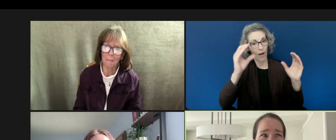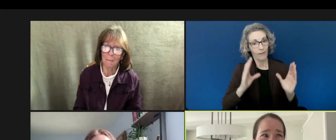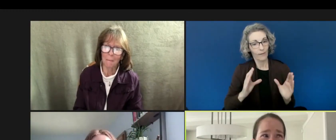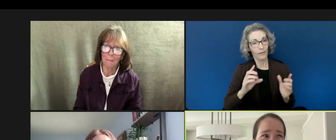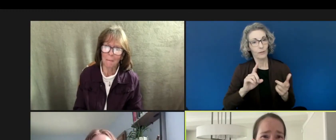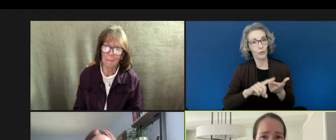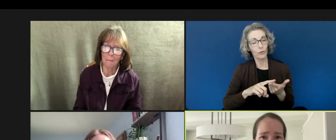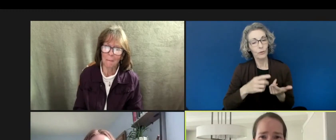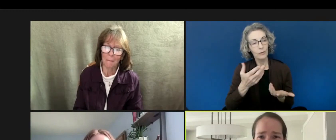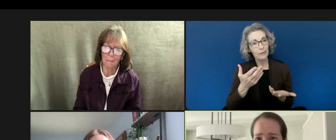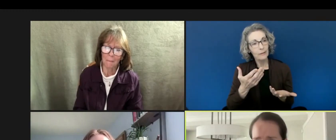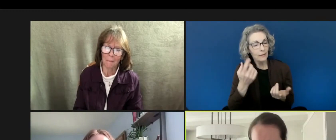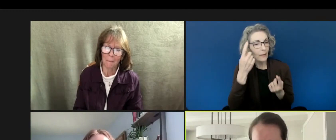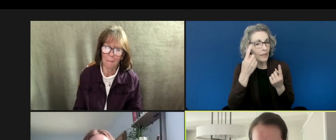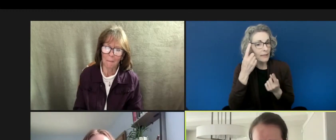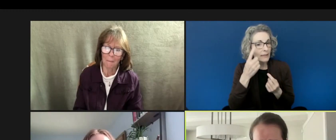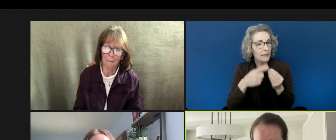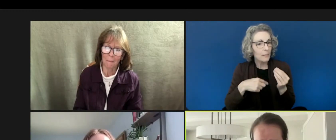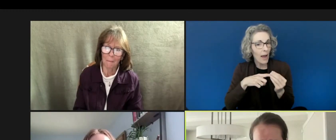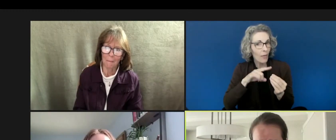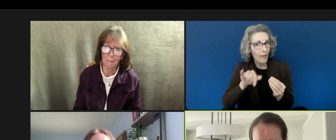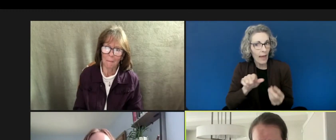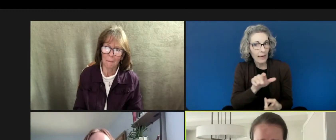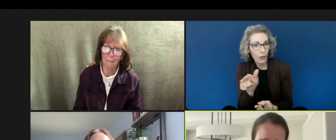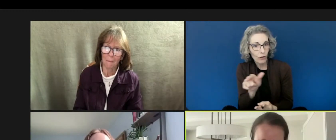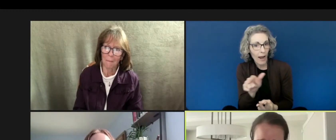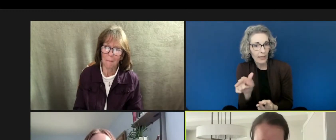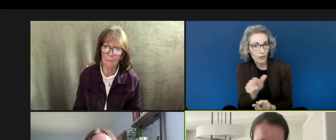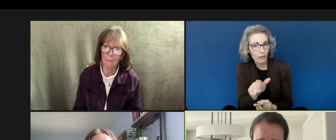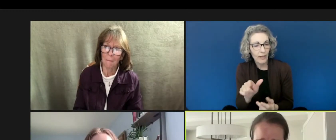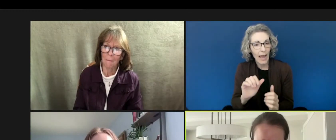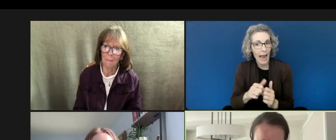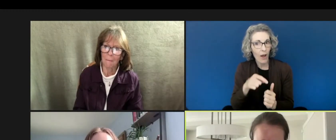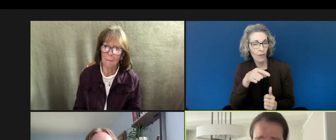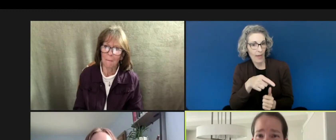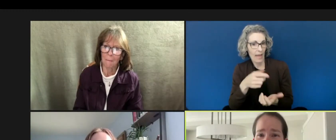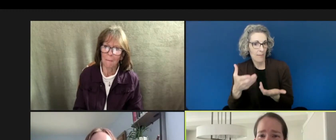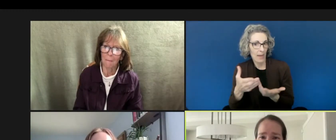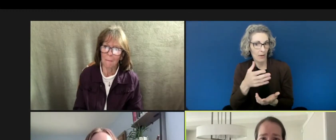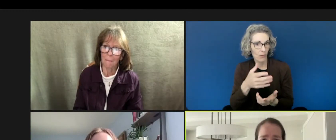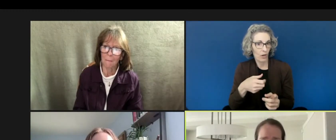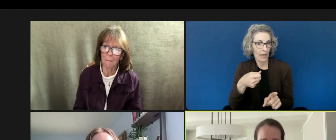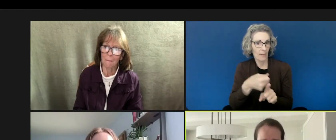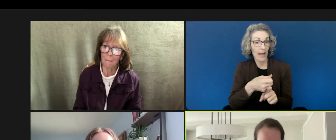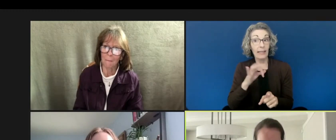and how they might have been impacted if they hadn't been..